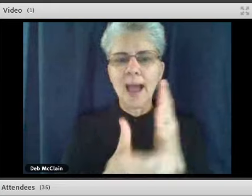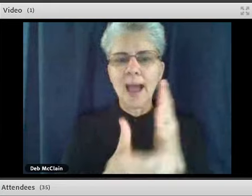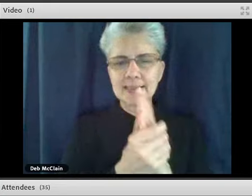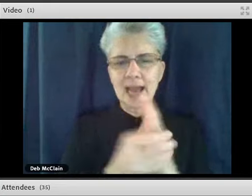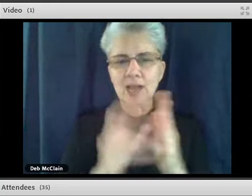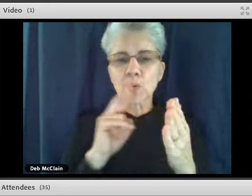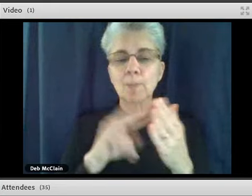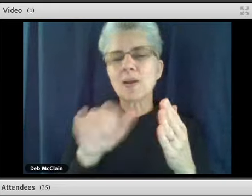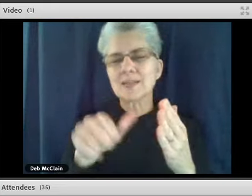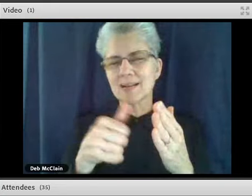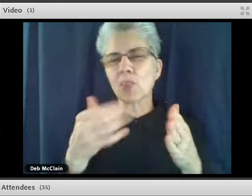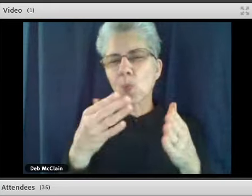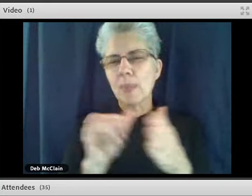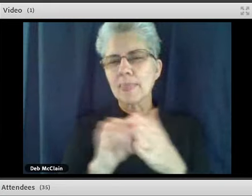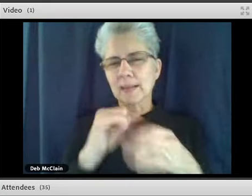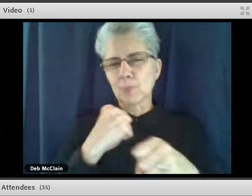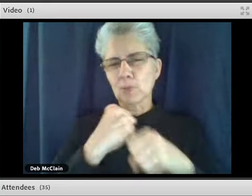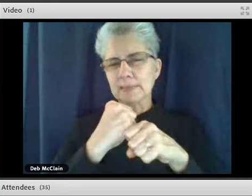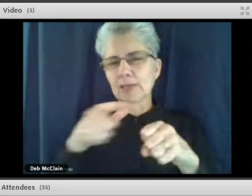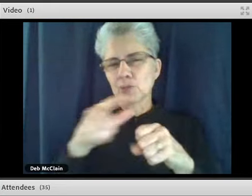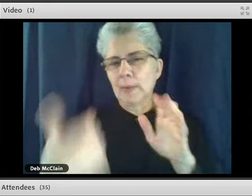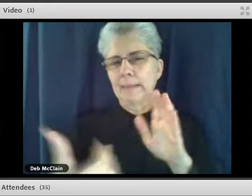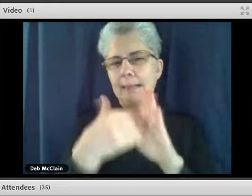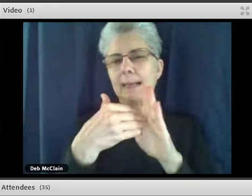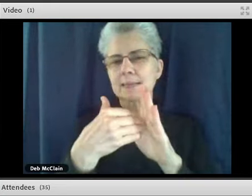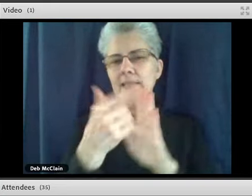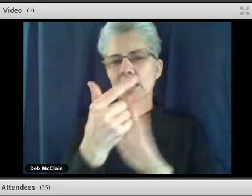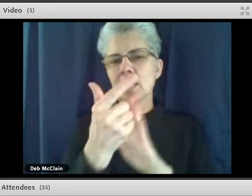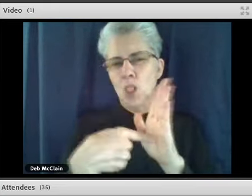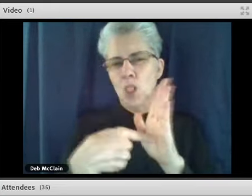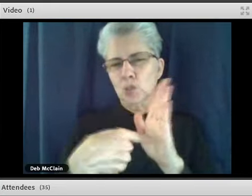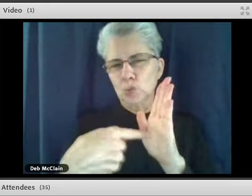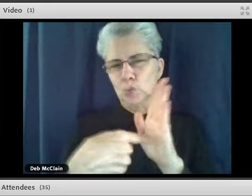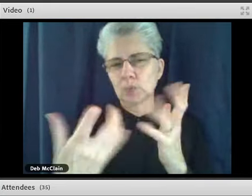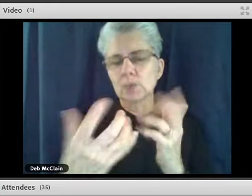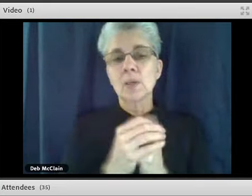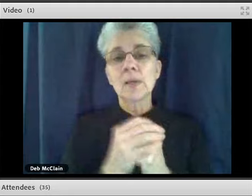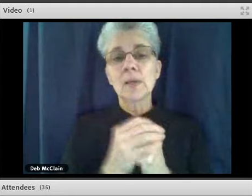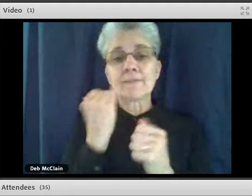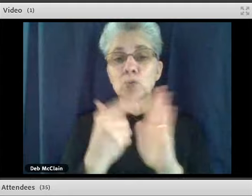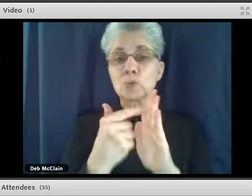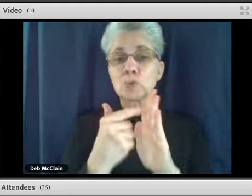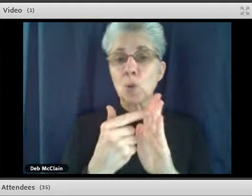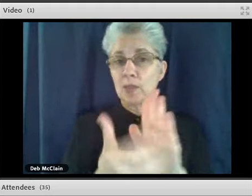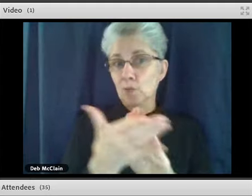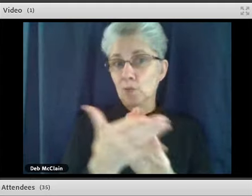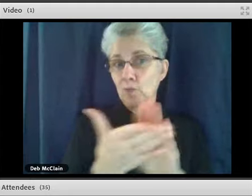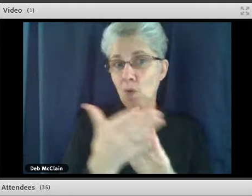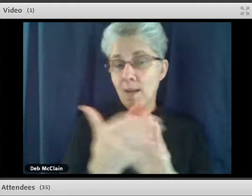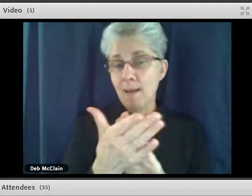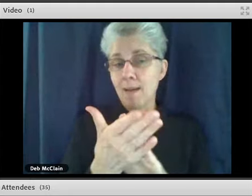You want to make sure and check on "attach a report." So, again, this is another way that it can protect you against lawsuits,